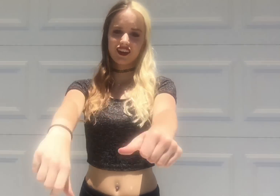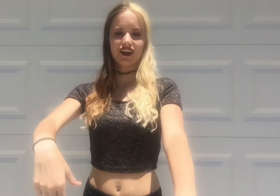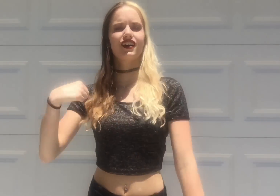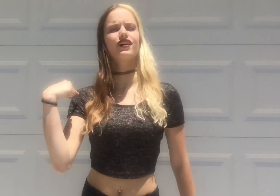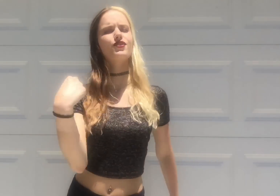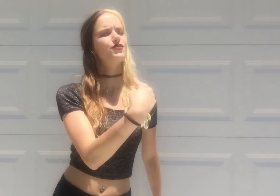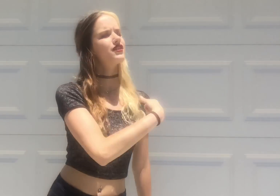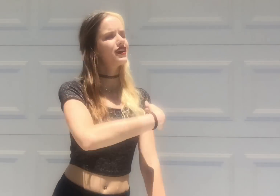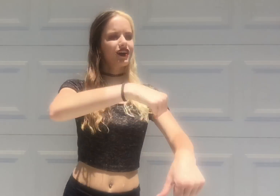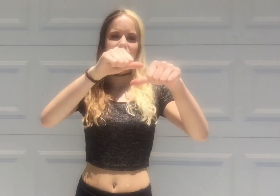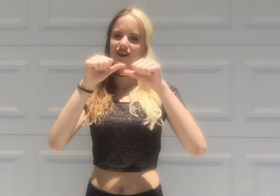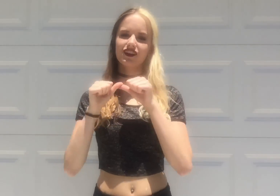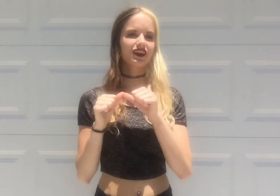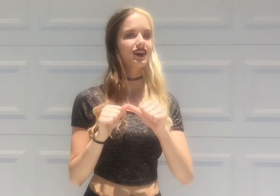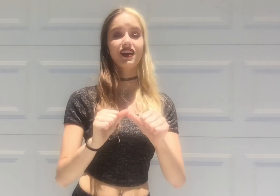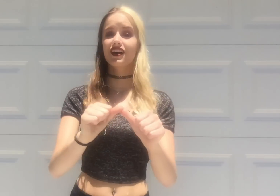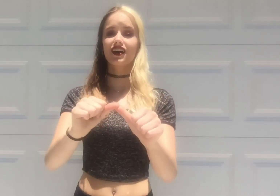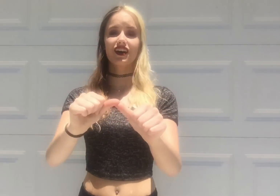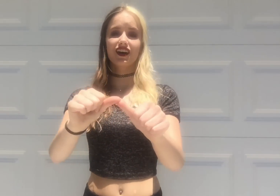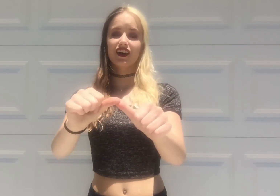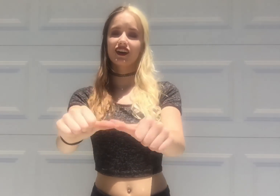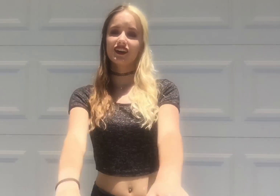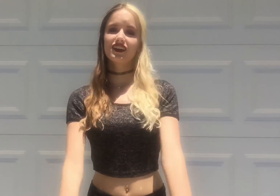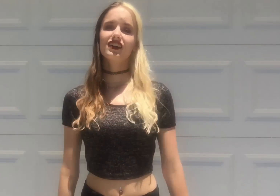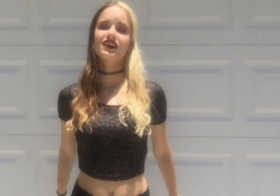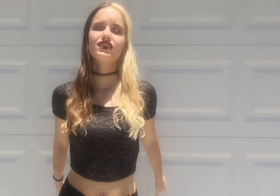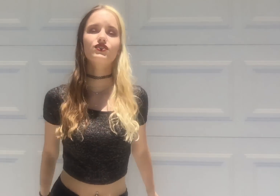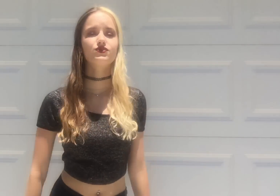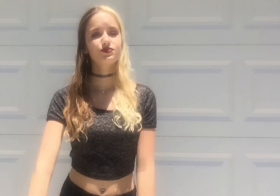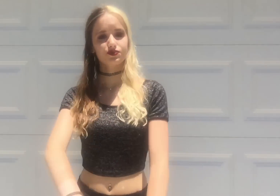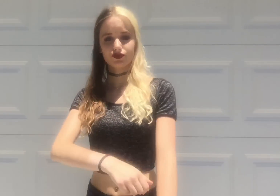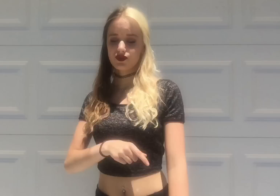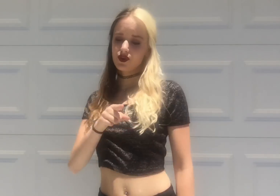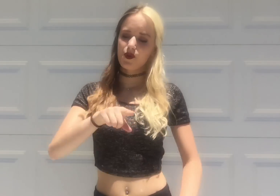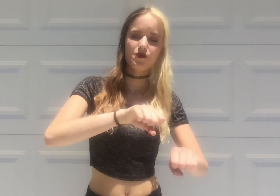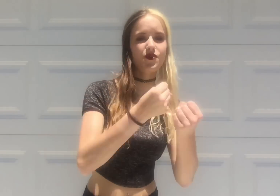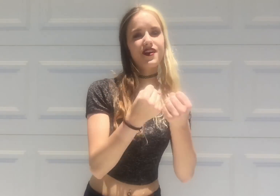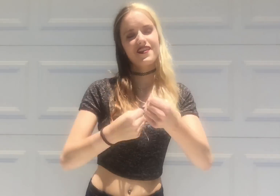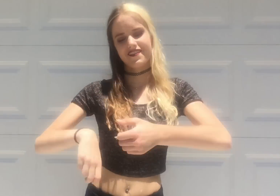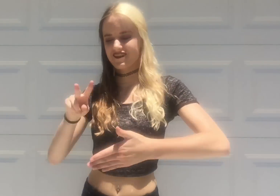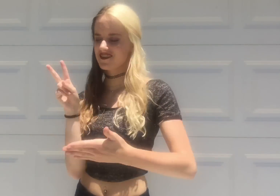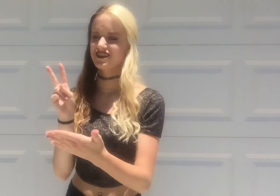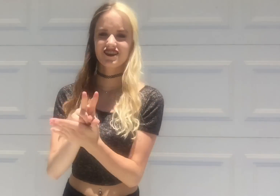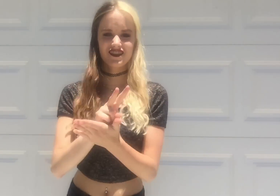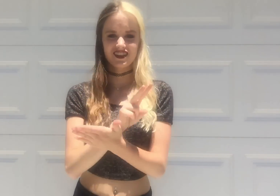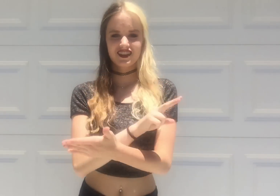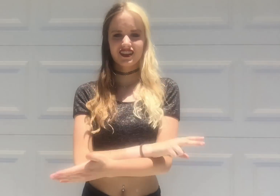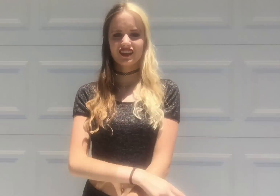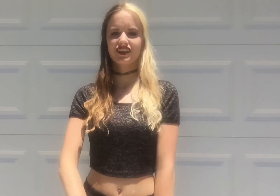We'll carry on And though you're broken and defeated